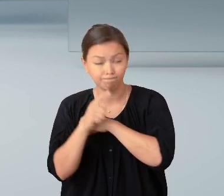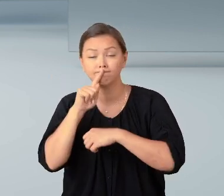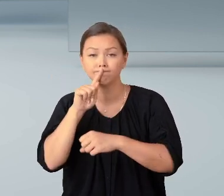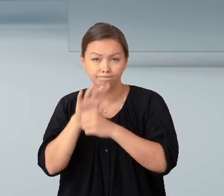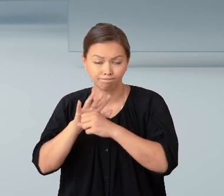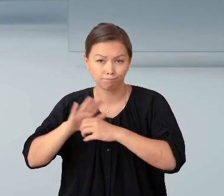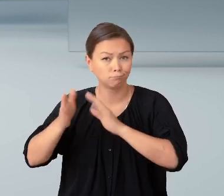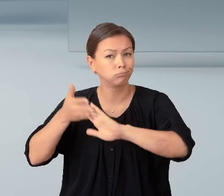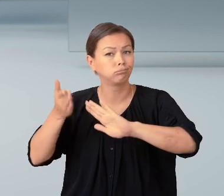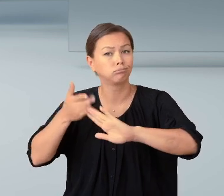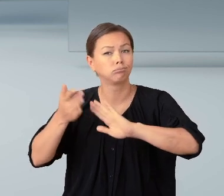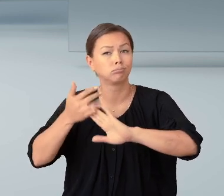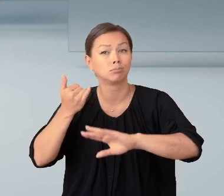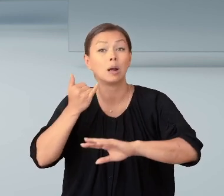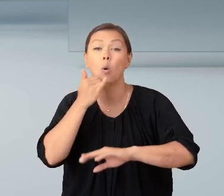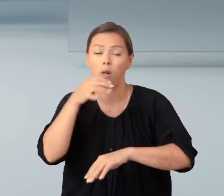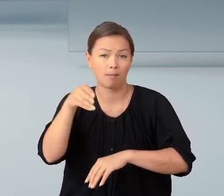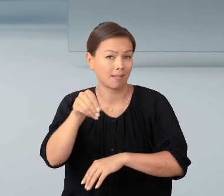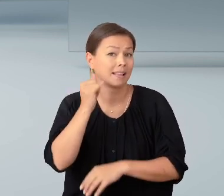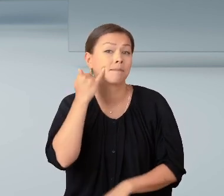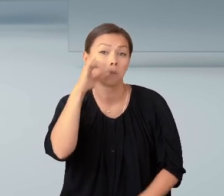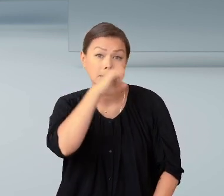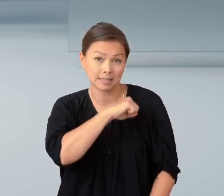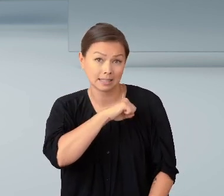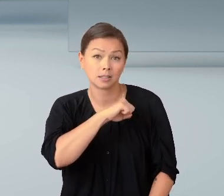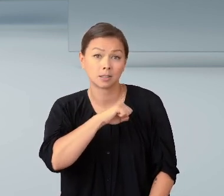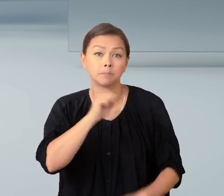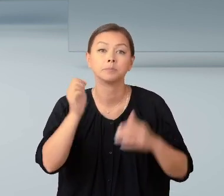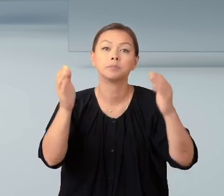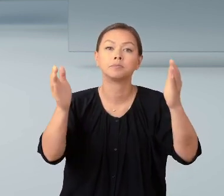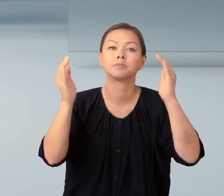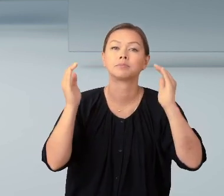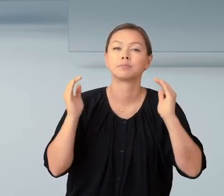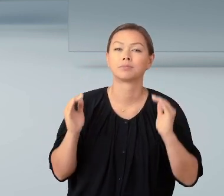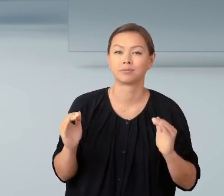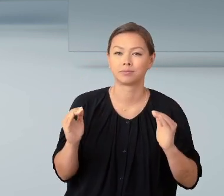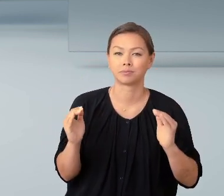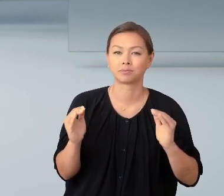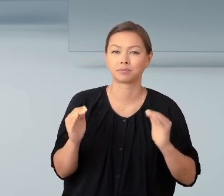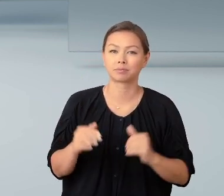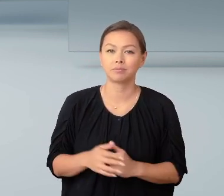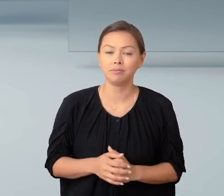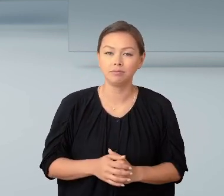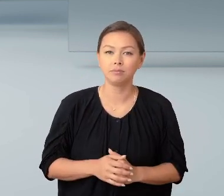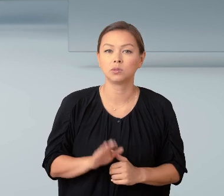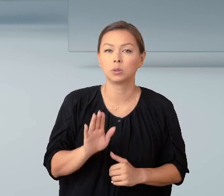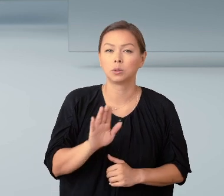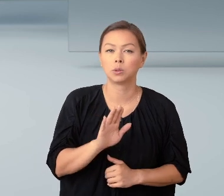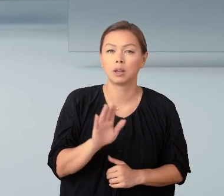what we're all excited about. We joke about having solutions that can make your coffee in the morning. Well, I can't commit